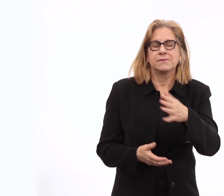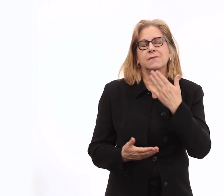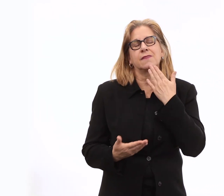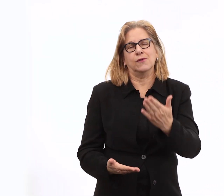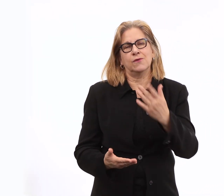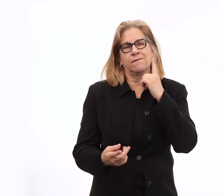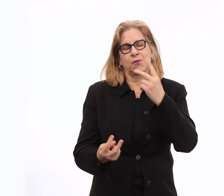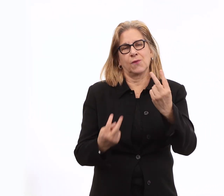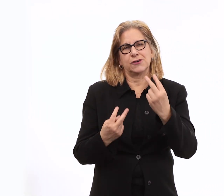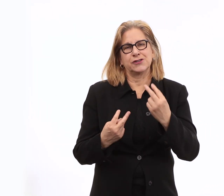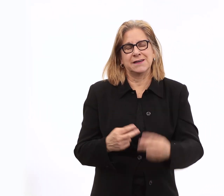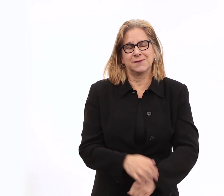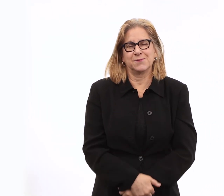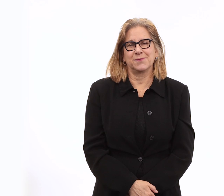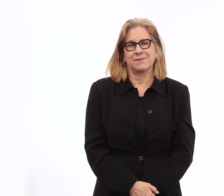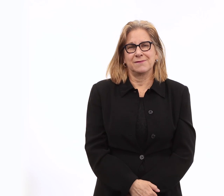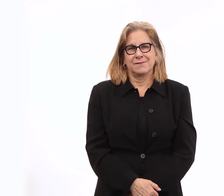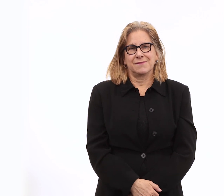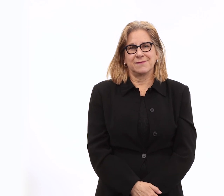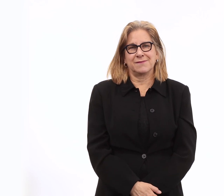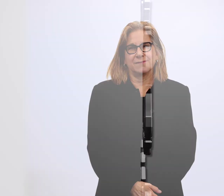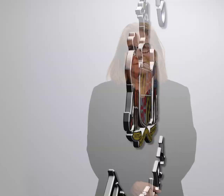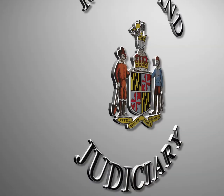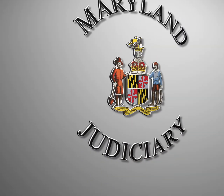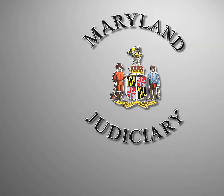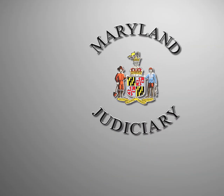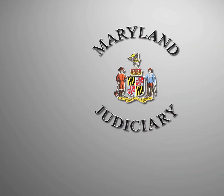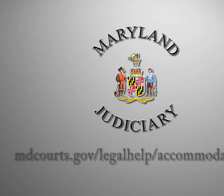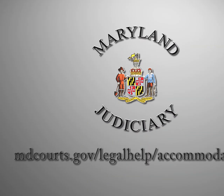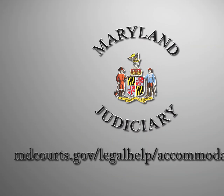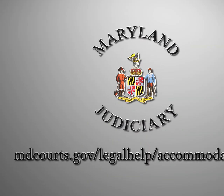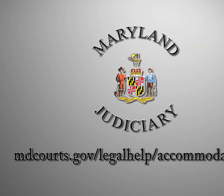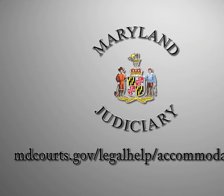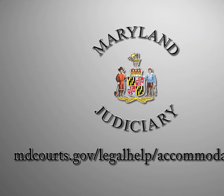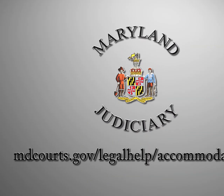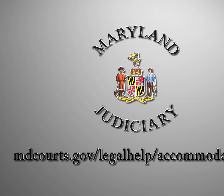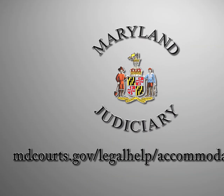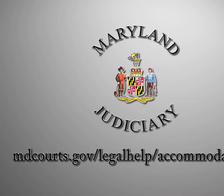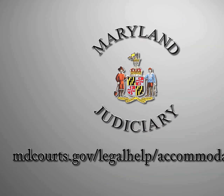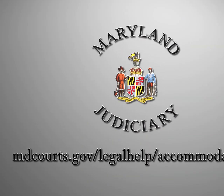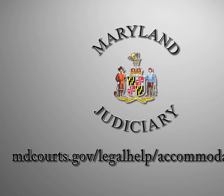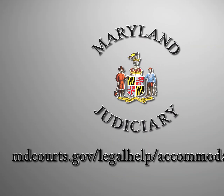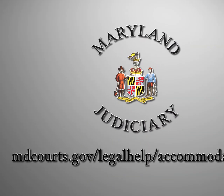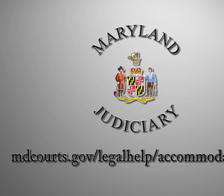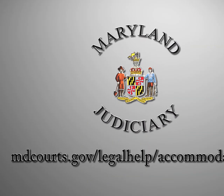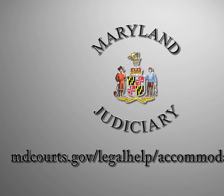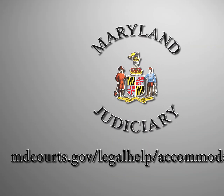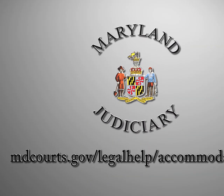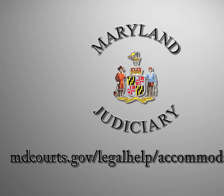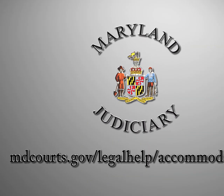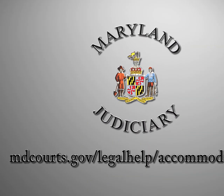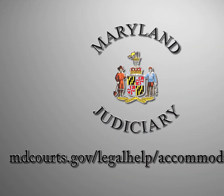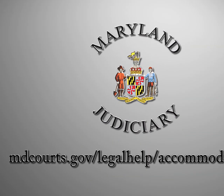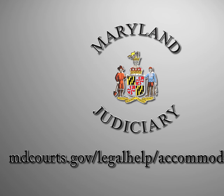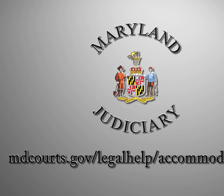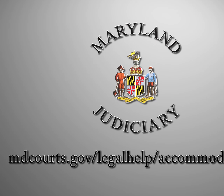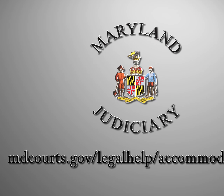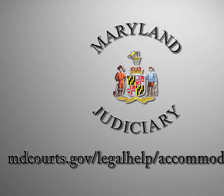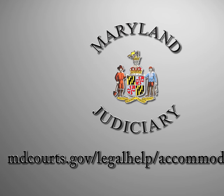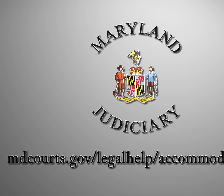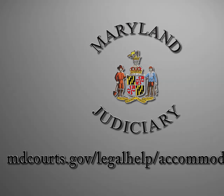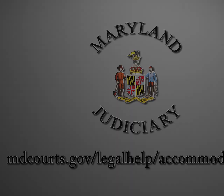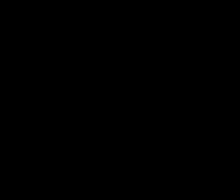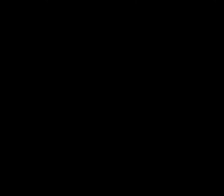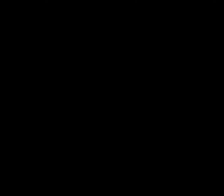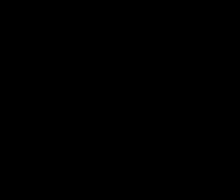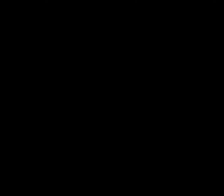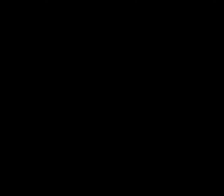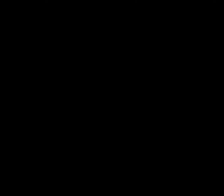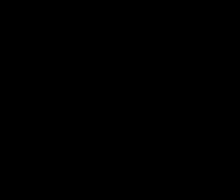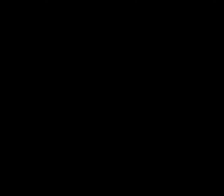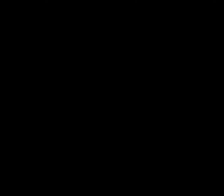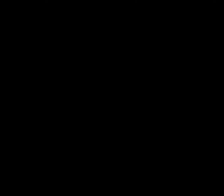Thanks for watching.